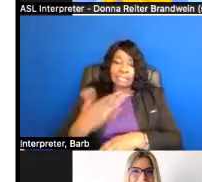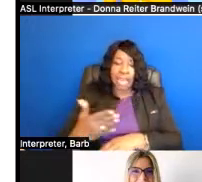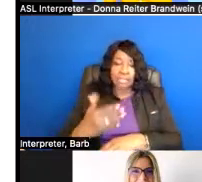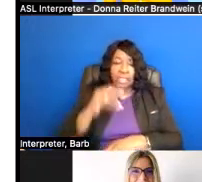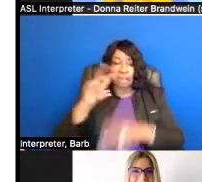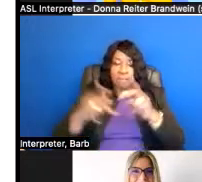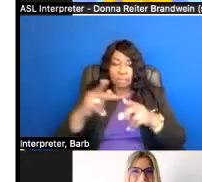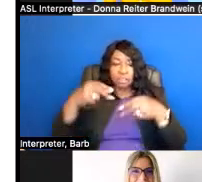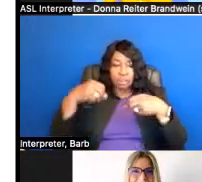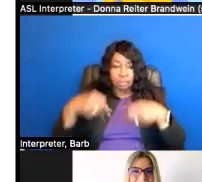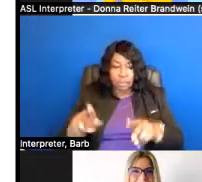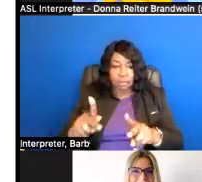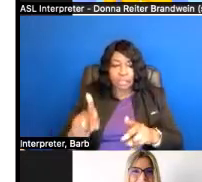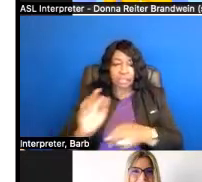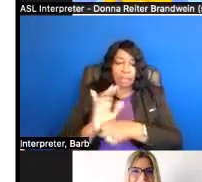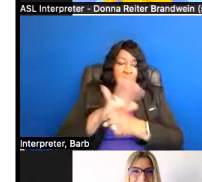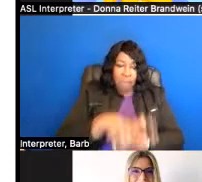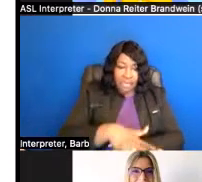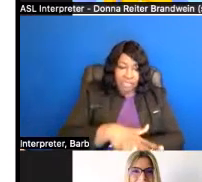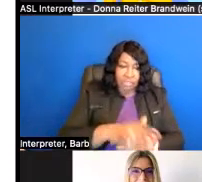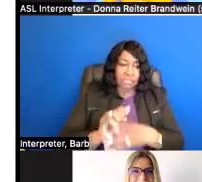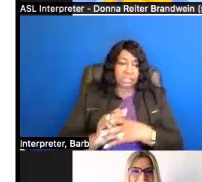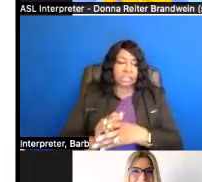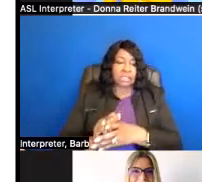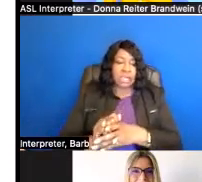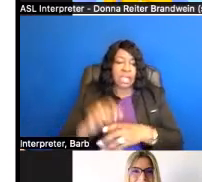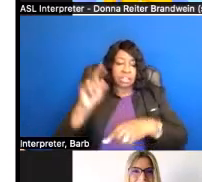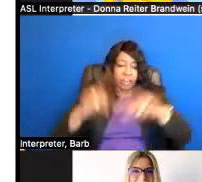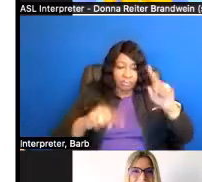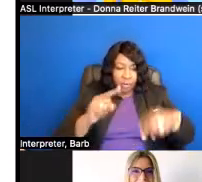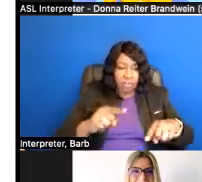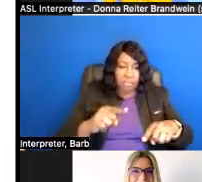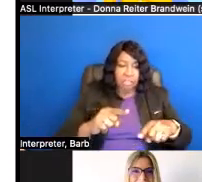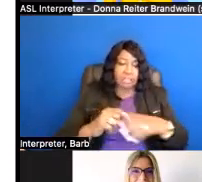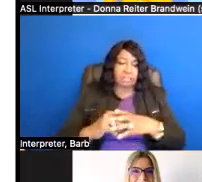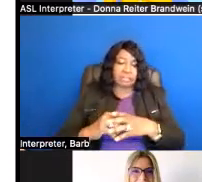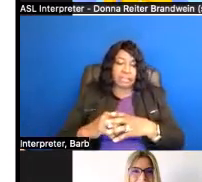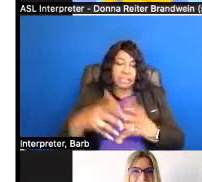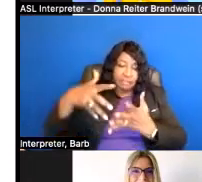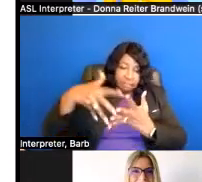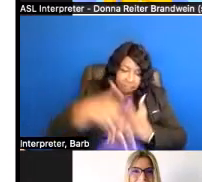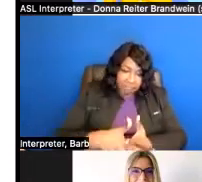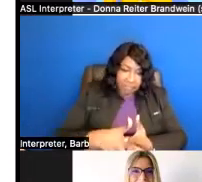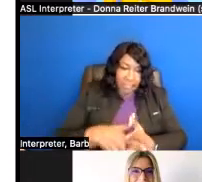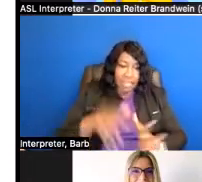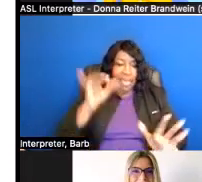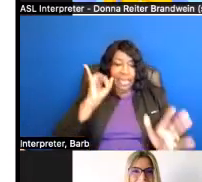and oppressions, diversity and intersectionality of identities and an educational approach.